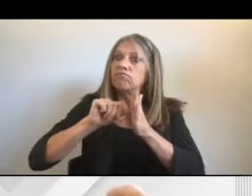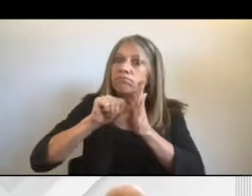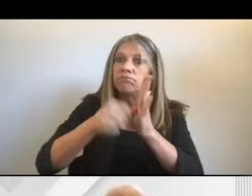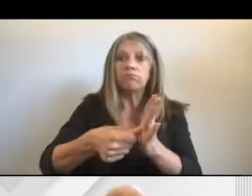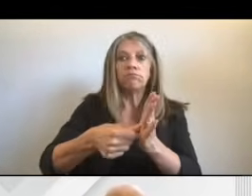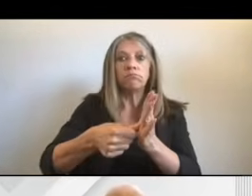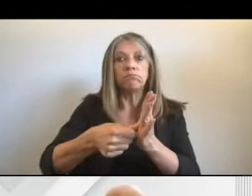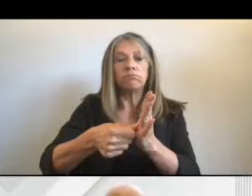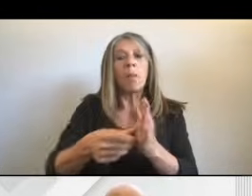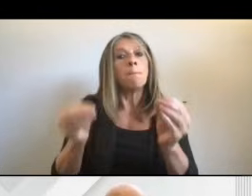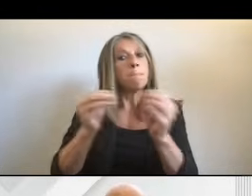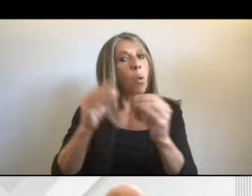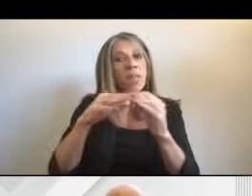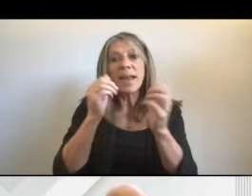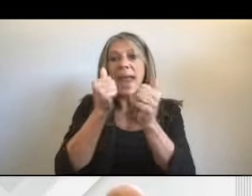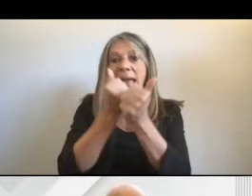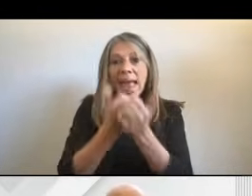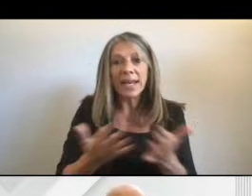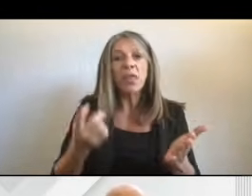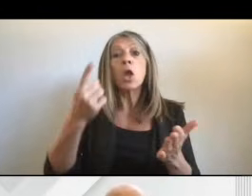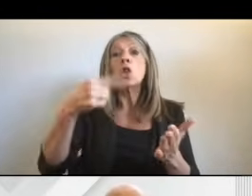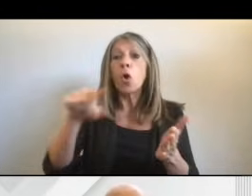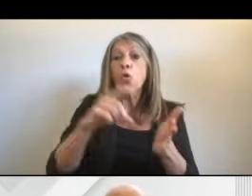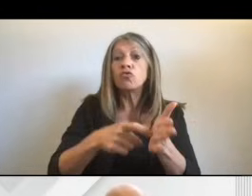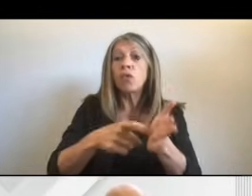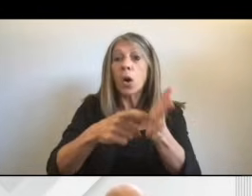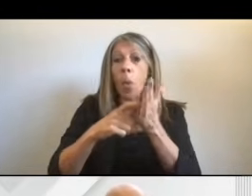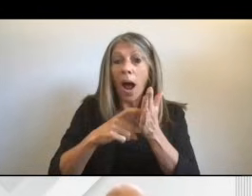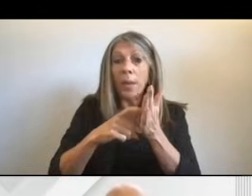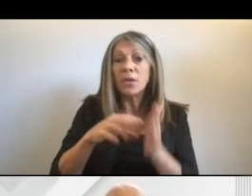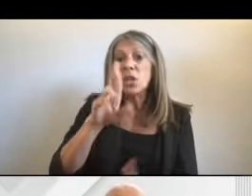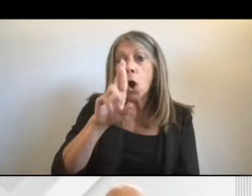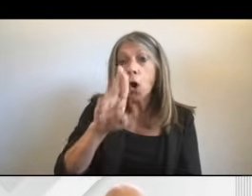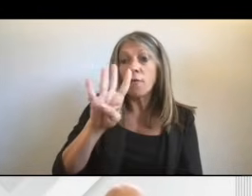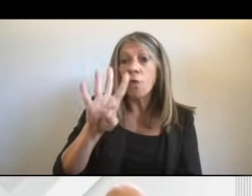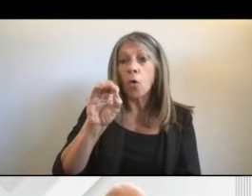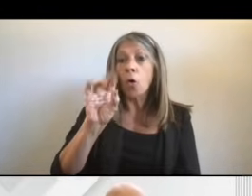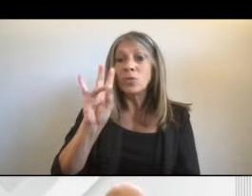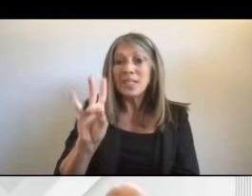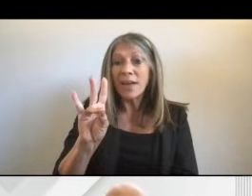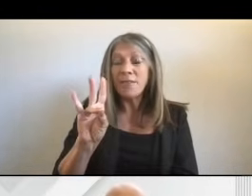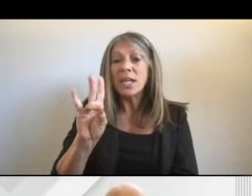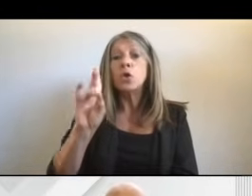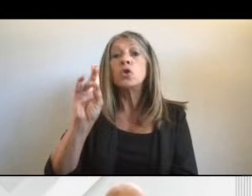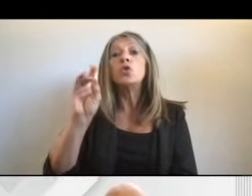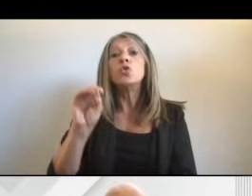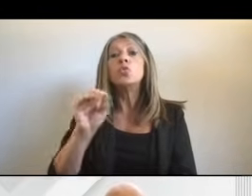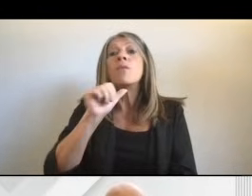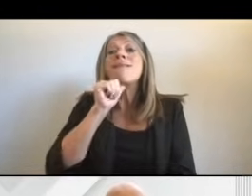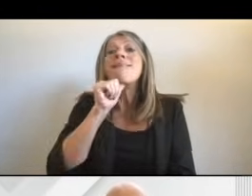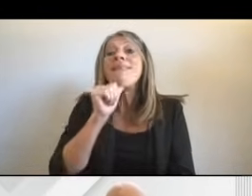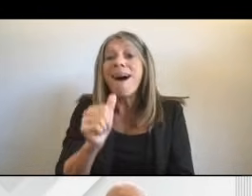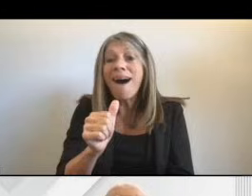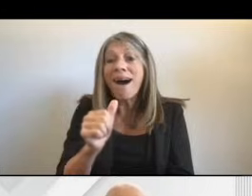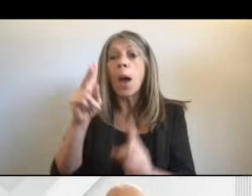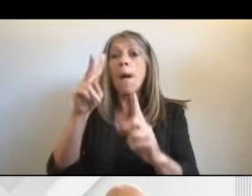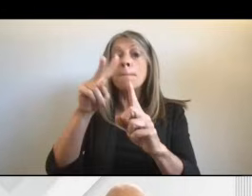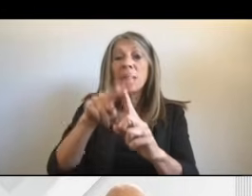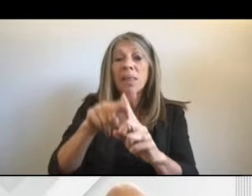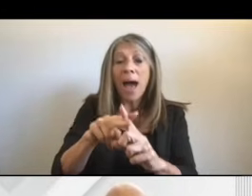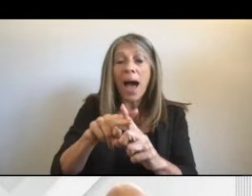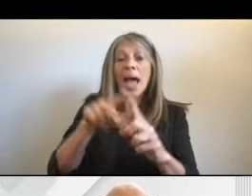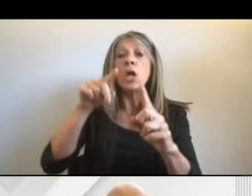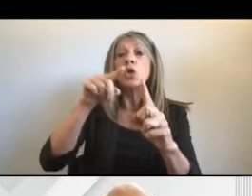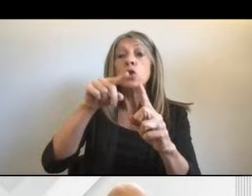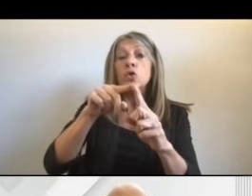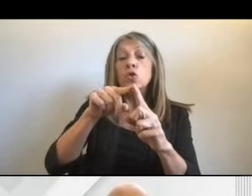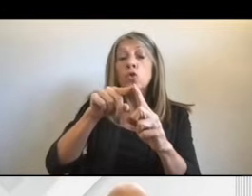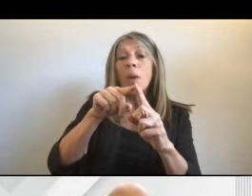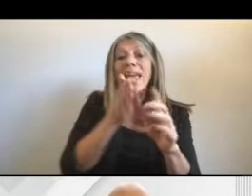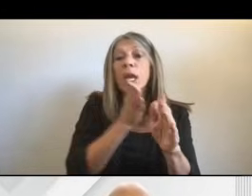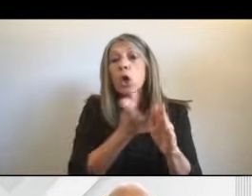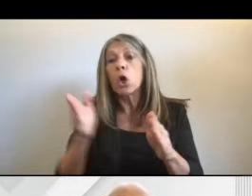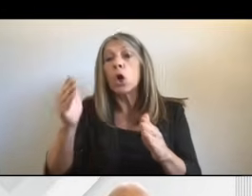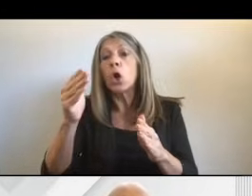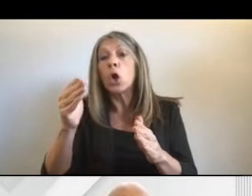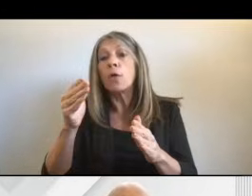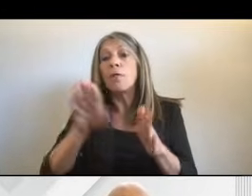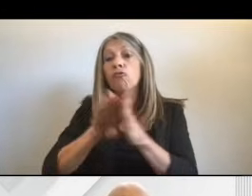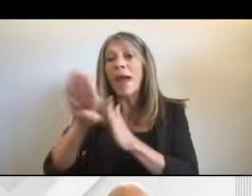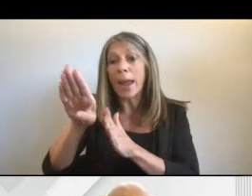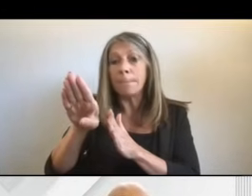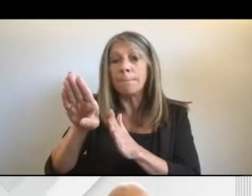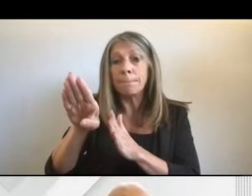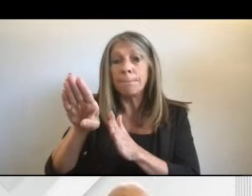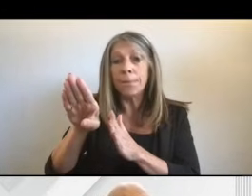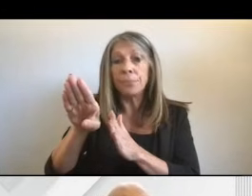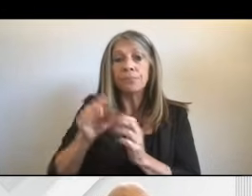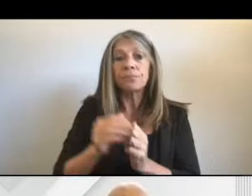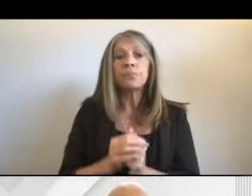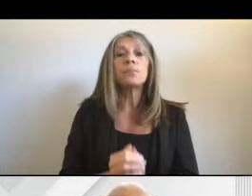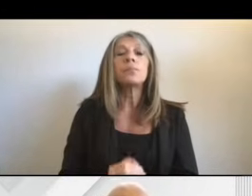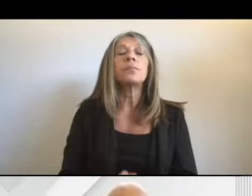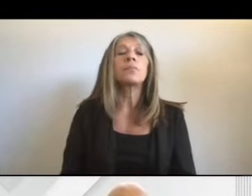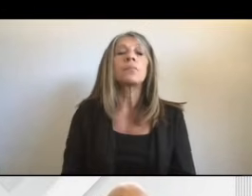more than anything, is that these requirements in R407 do not apply to a curb ramp. So this is